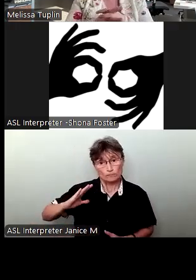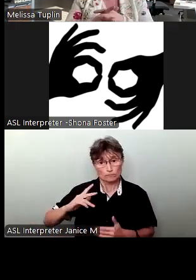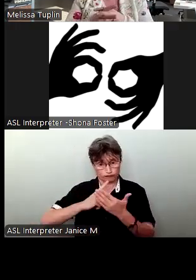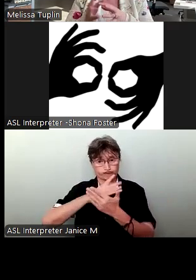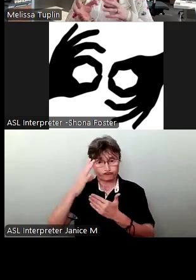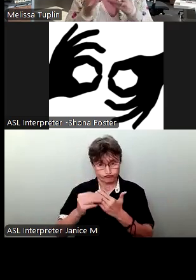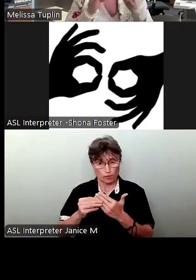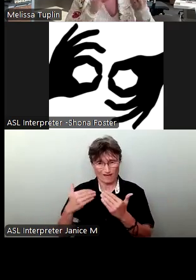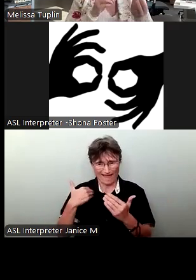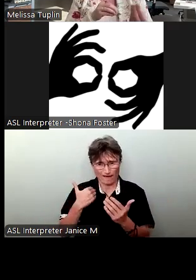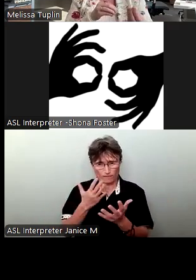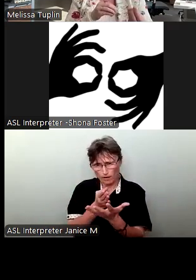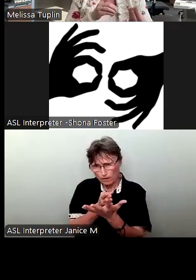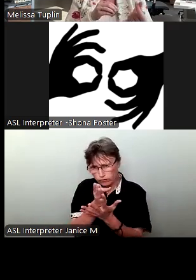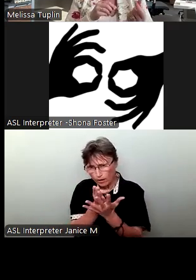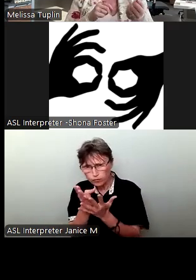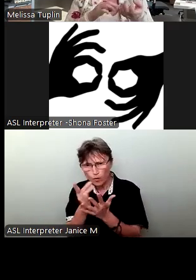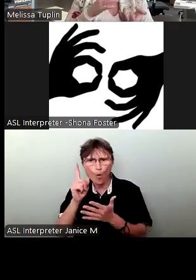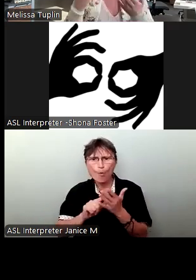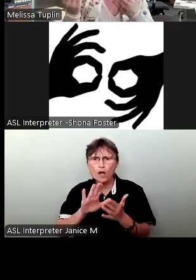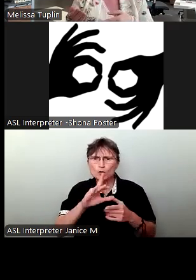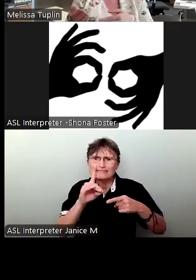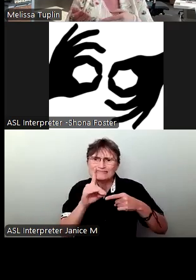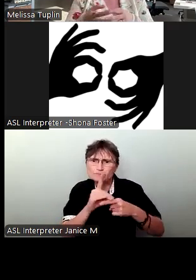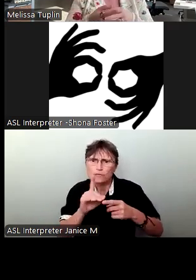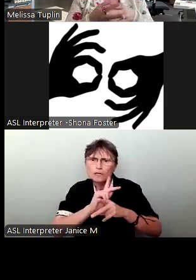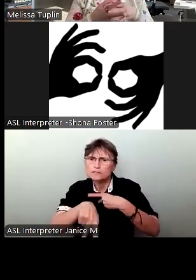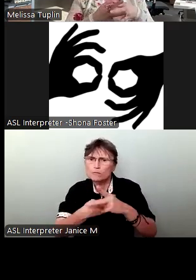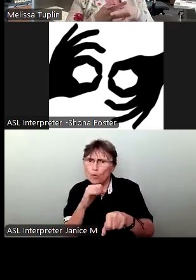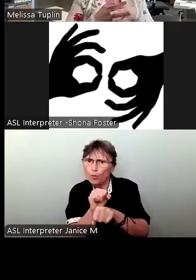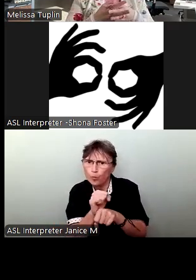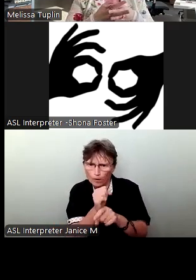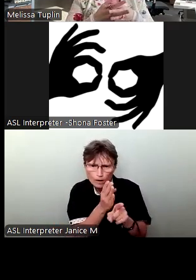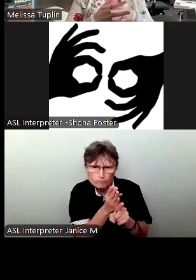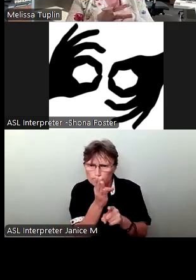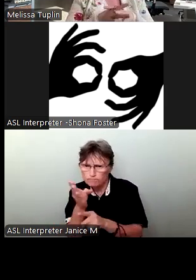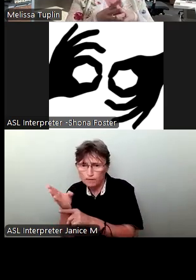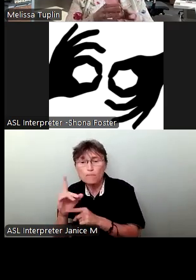streams of similar disciplines and then through similar budget sizes,